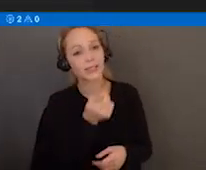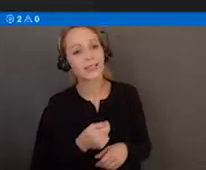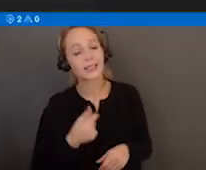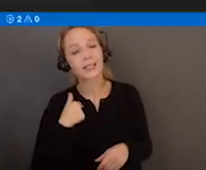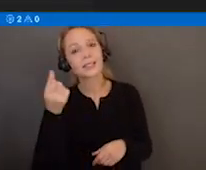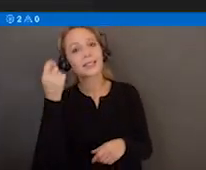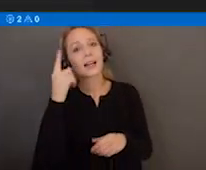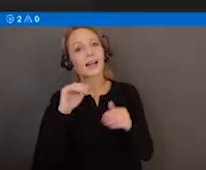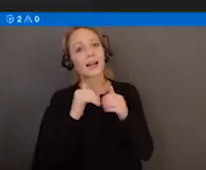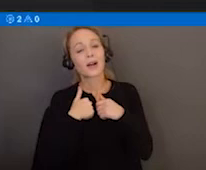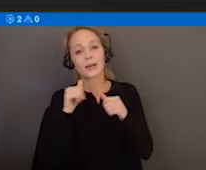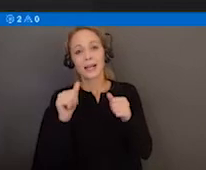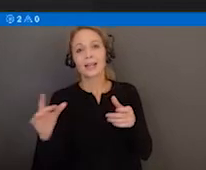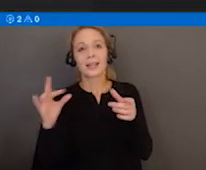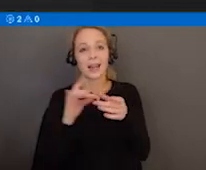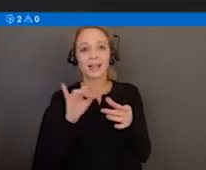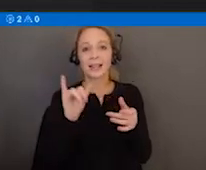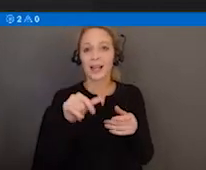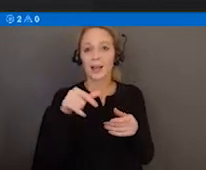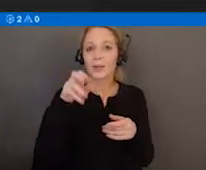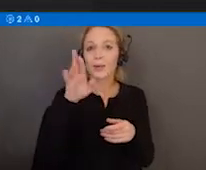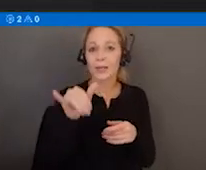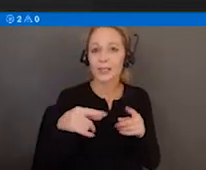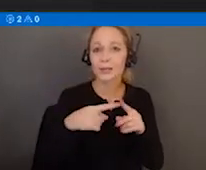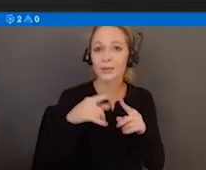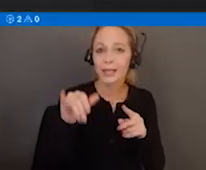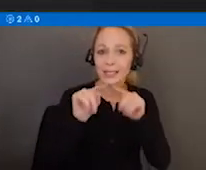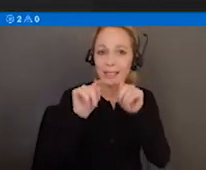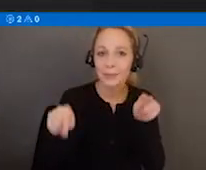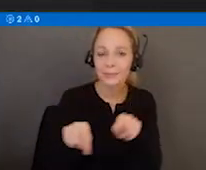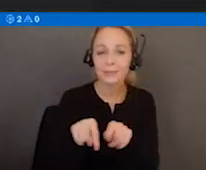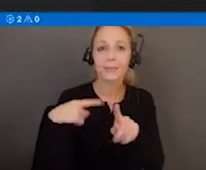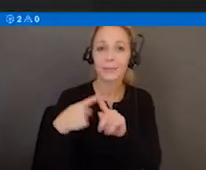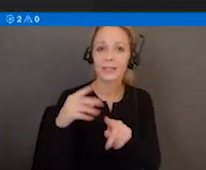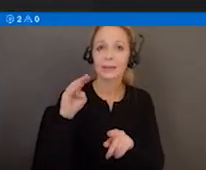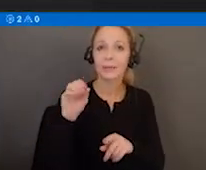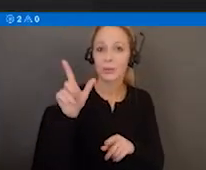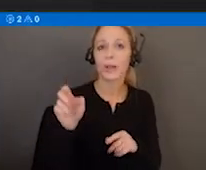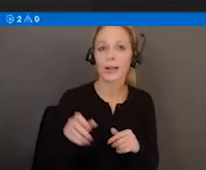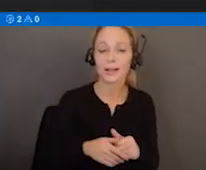HOW CAN WE CONNECT THE QUERY TO THE TEMPLATE AS WELL AS THE MODULES?